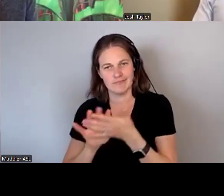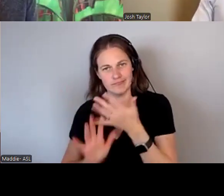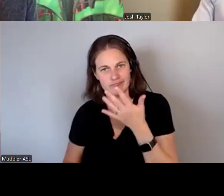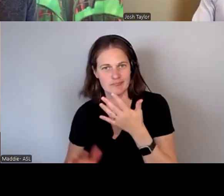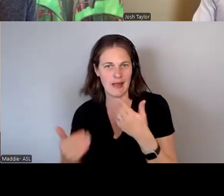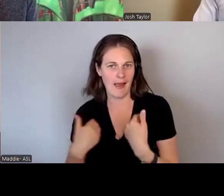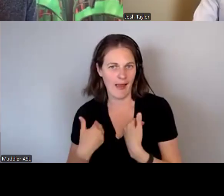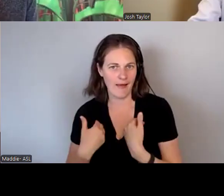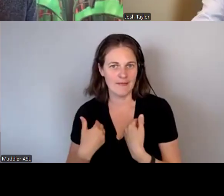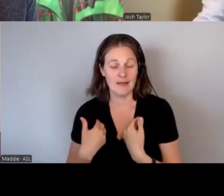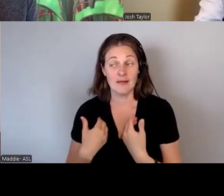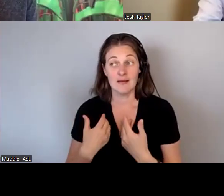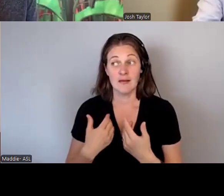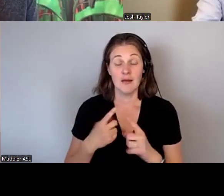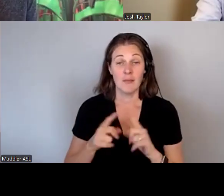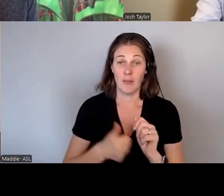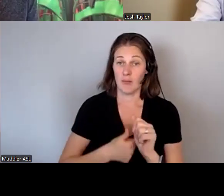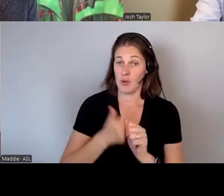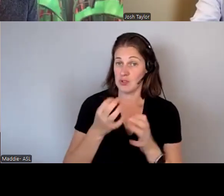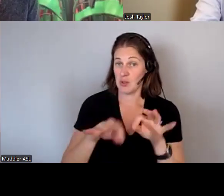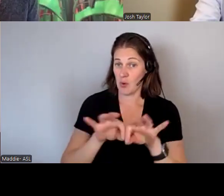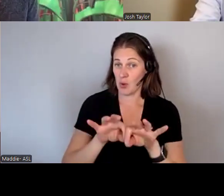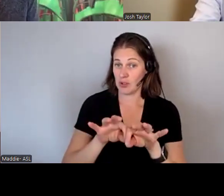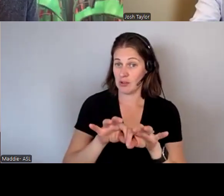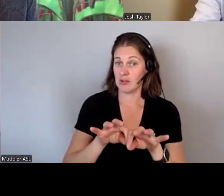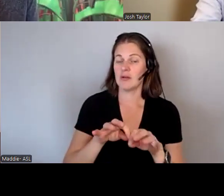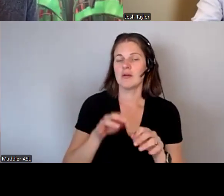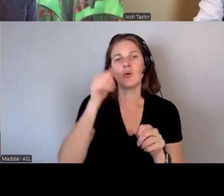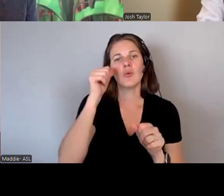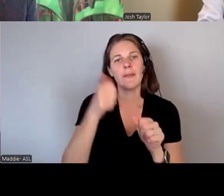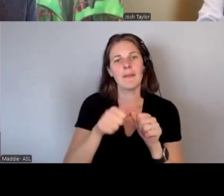But I think the most important thing is to remember that humans are humans